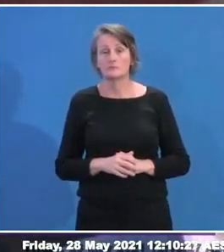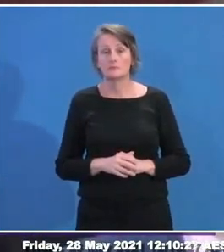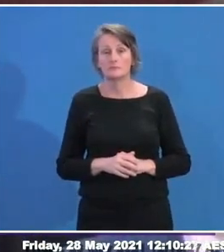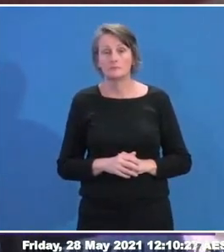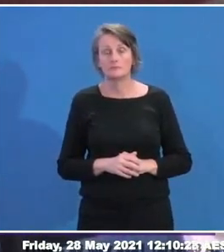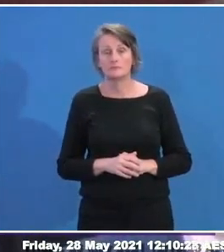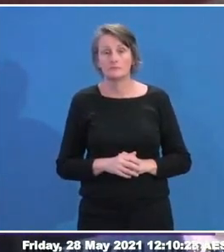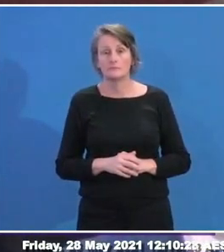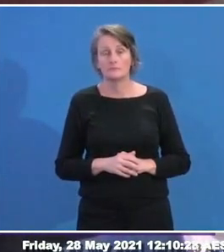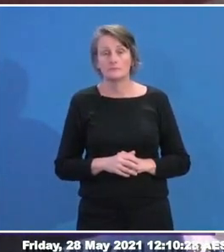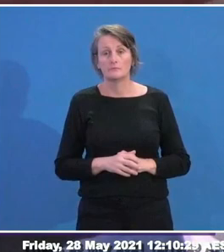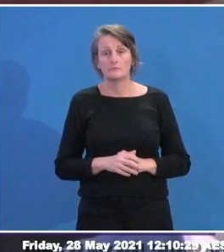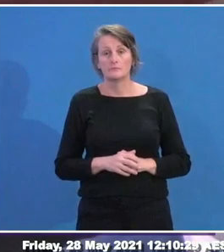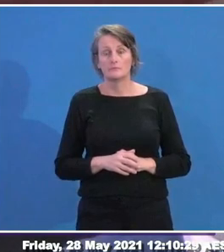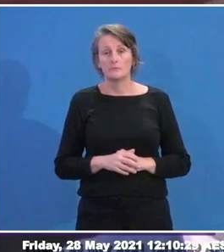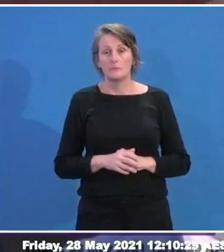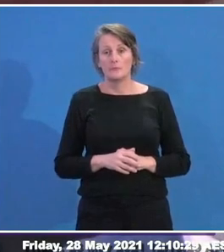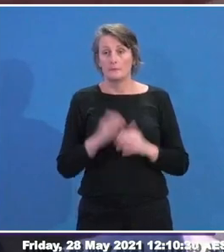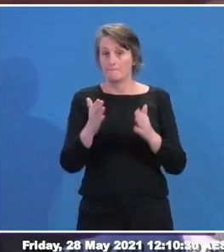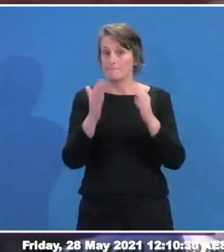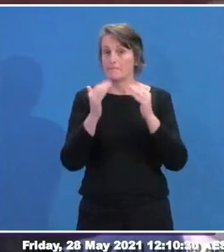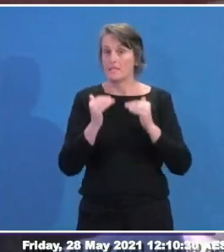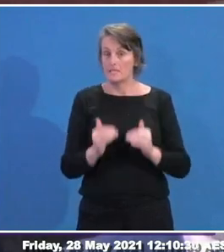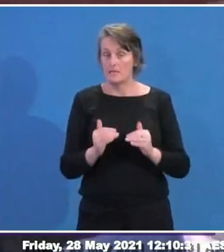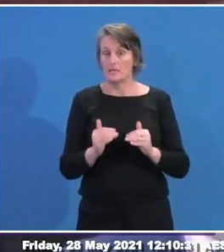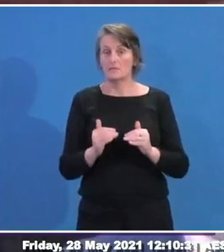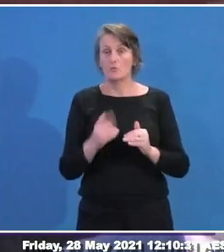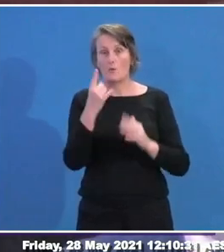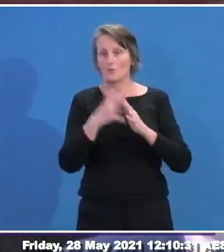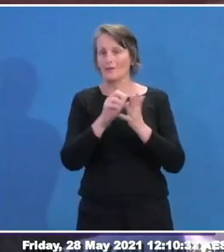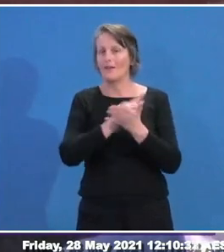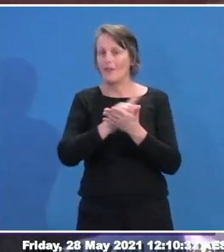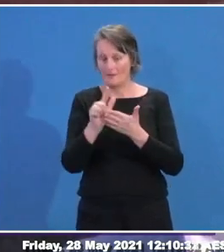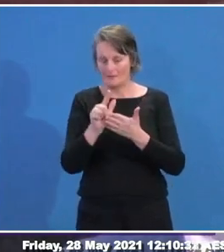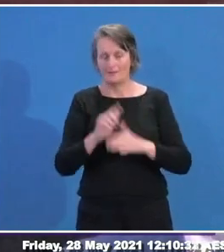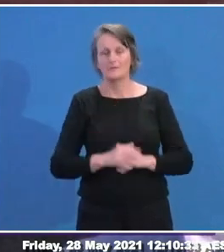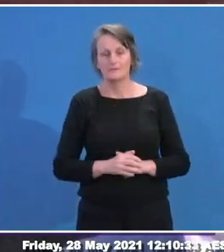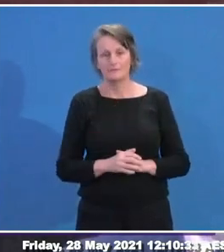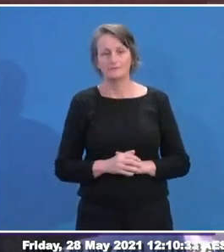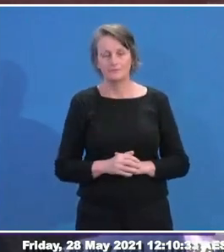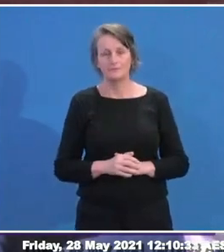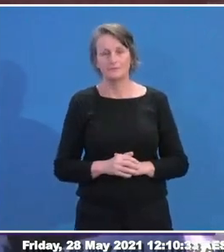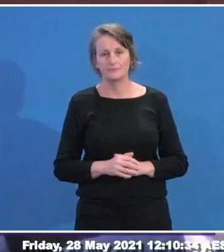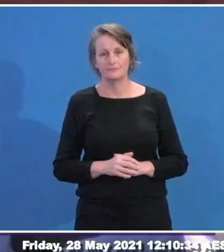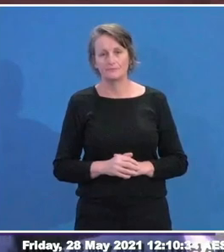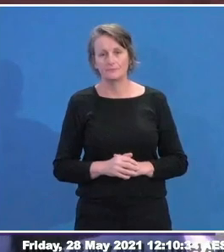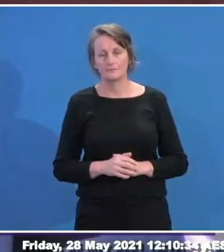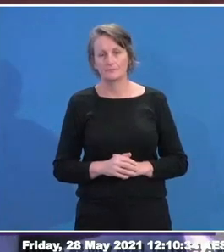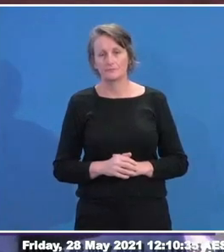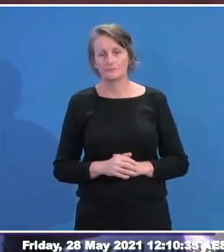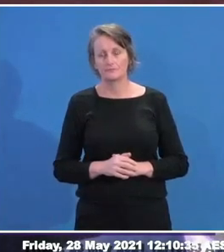The next relevant event a week later is the completion or